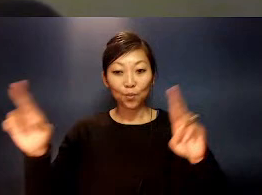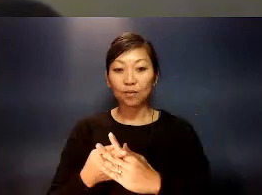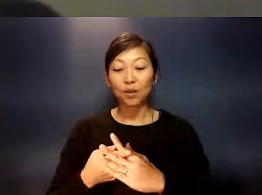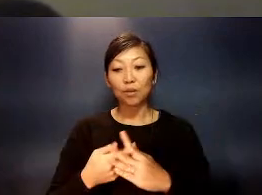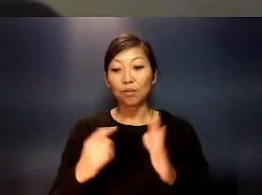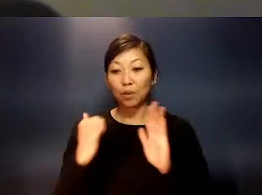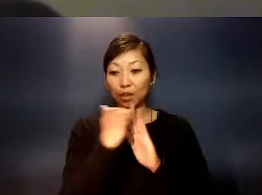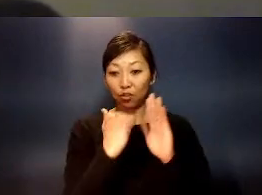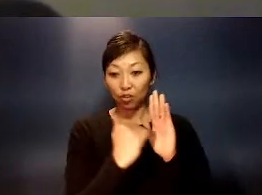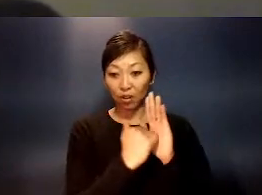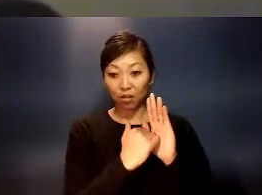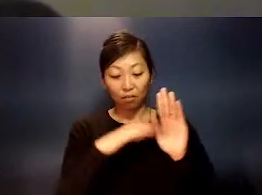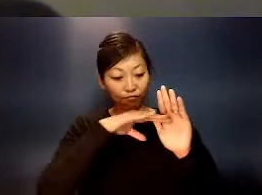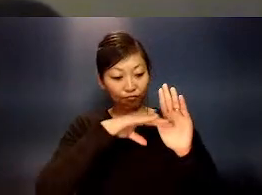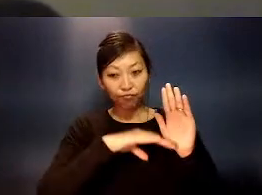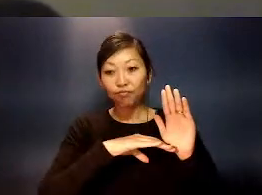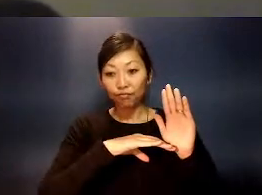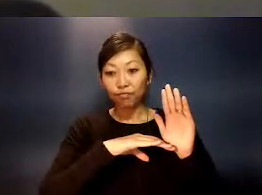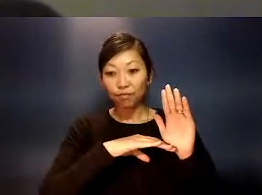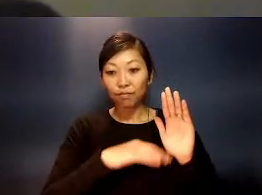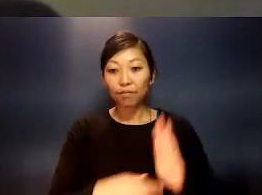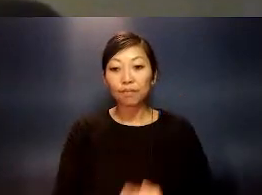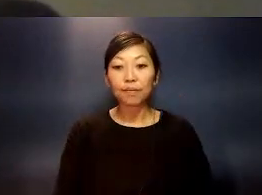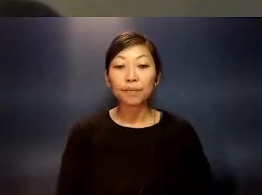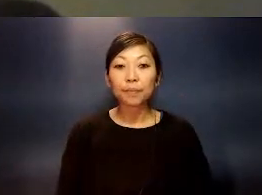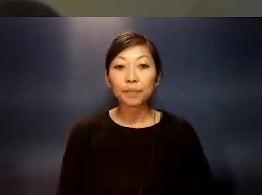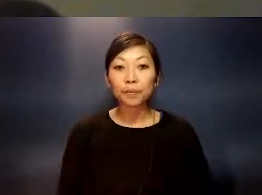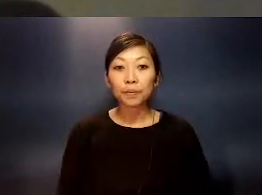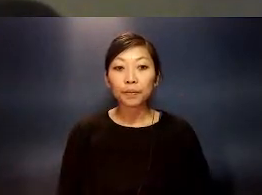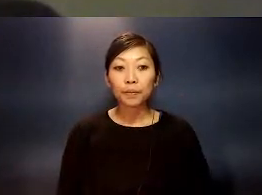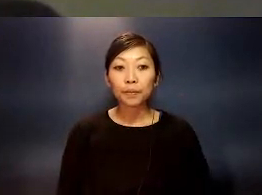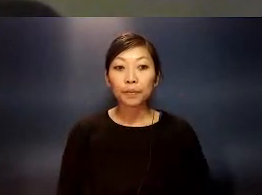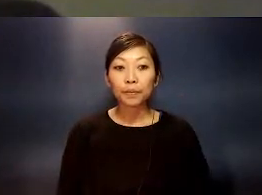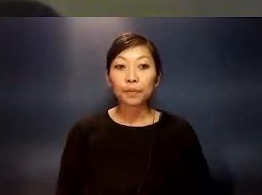SO, FOR MY COLLEAGUES AND FOR THE PUBLIC, WE WILL WALK THROUGH THE REST OF THE AGENDA ITEMS.